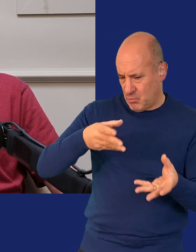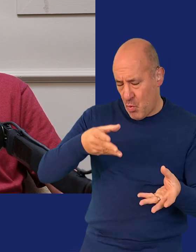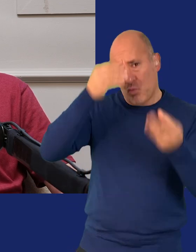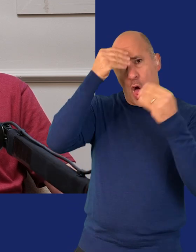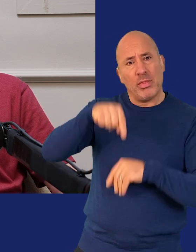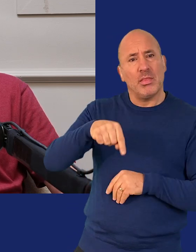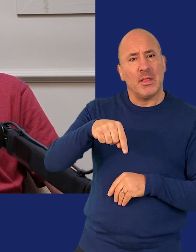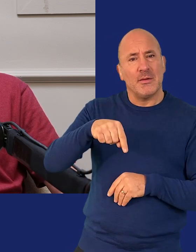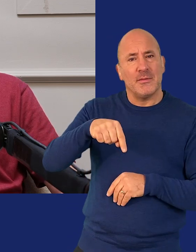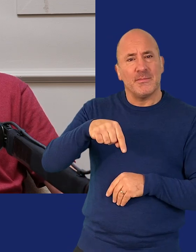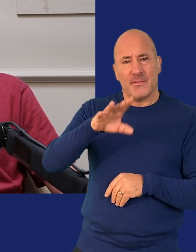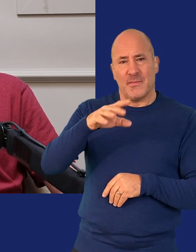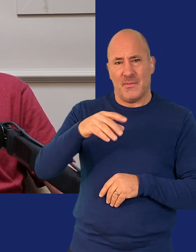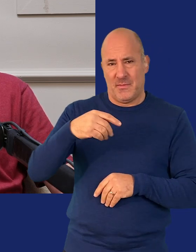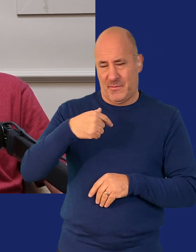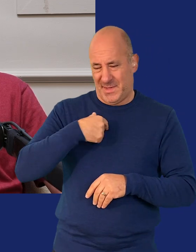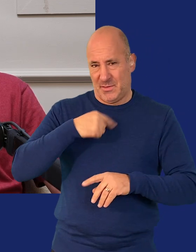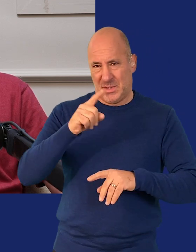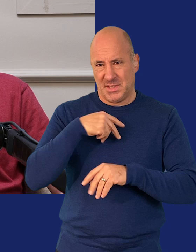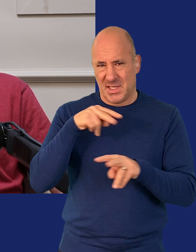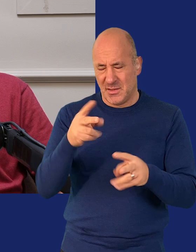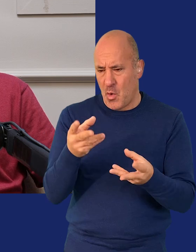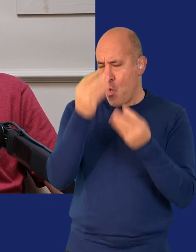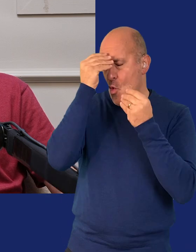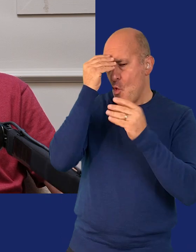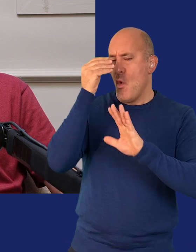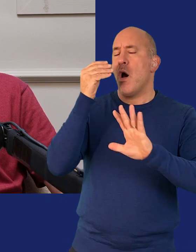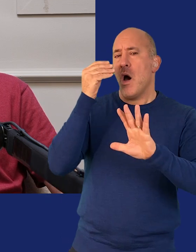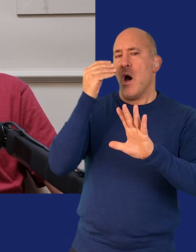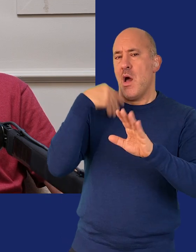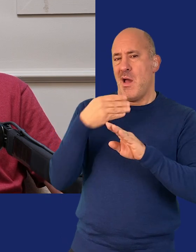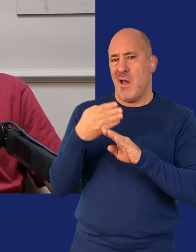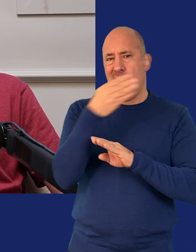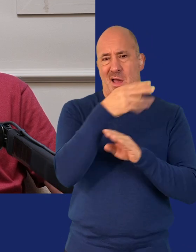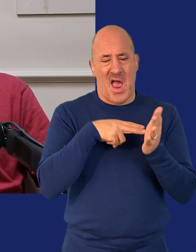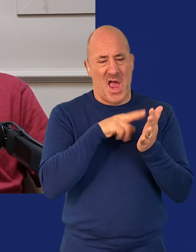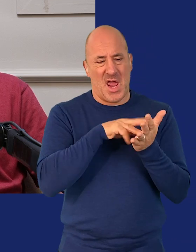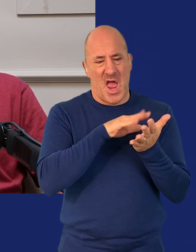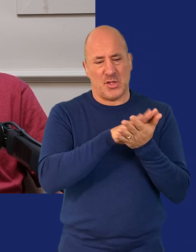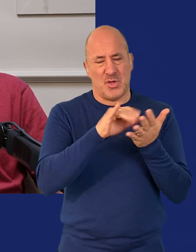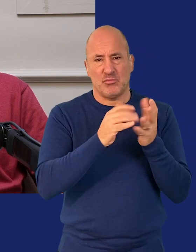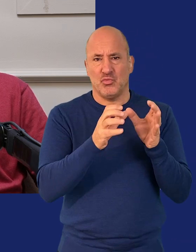So it's for me to make sure I take that back to, to my prospective NHS trust, um, do some training.